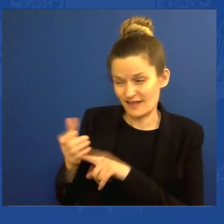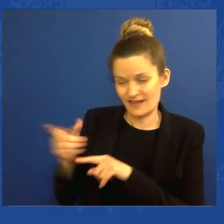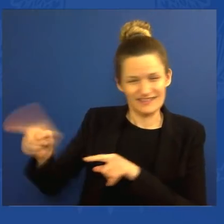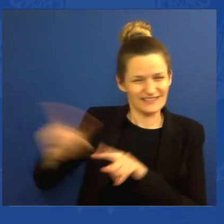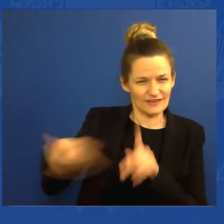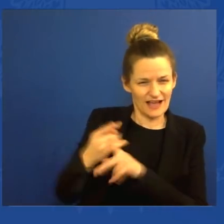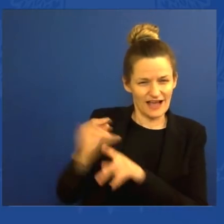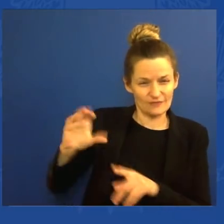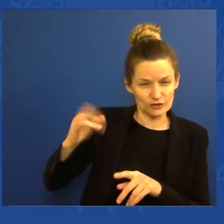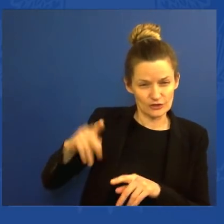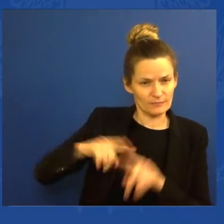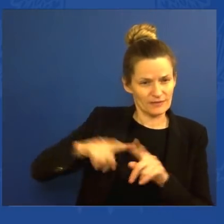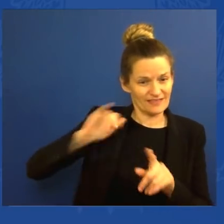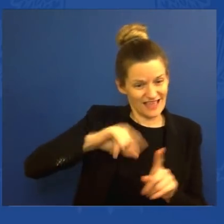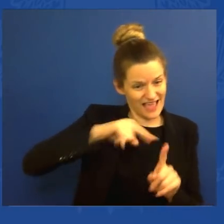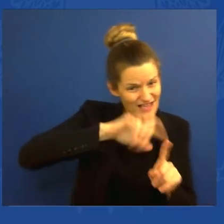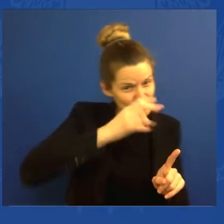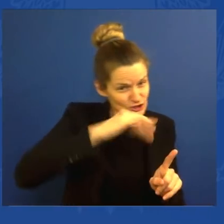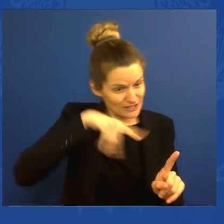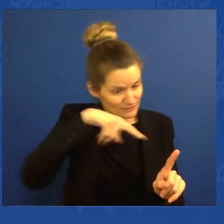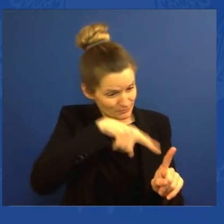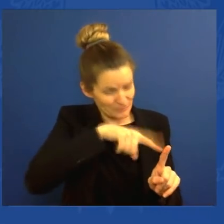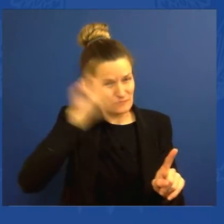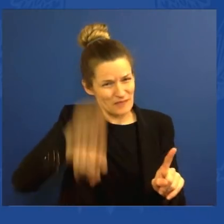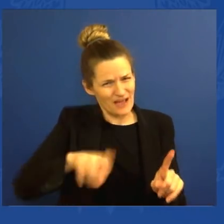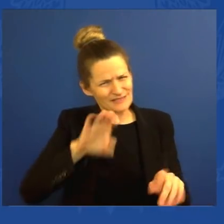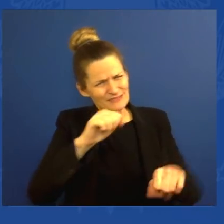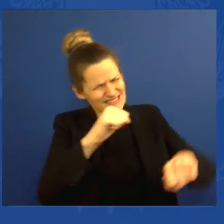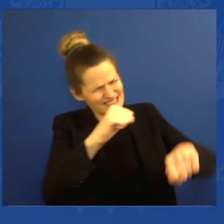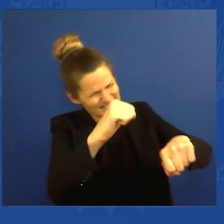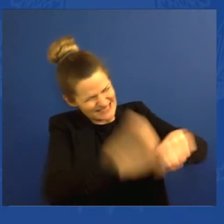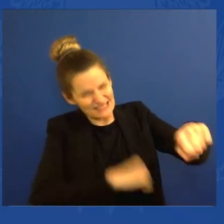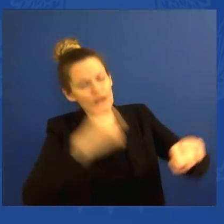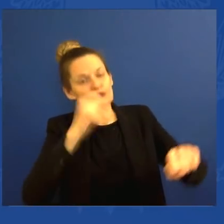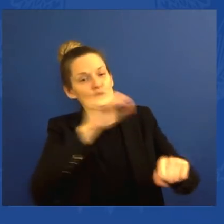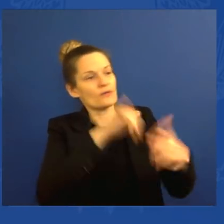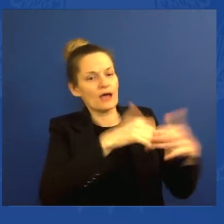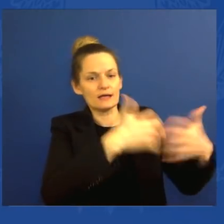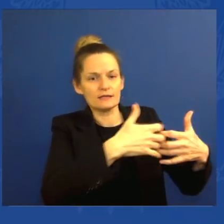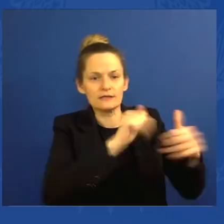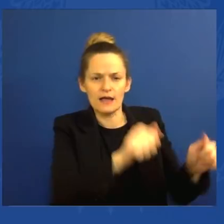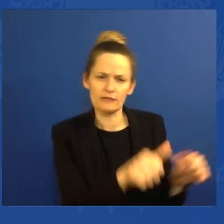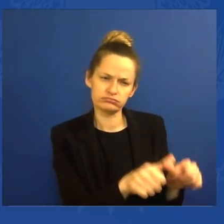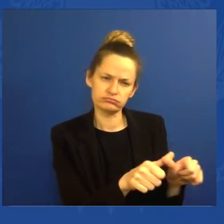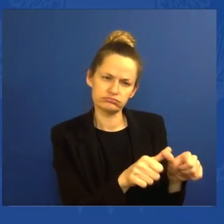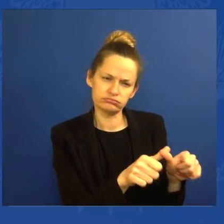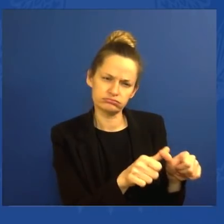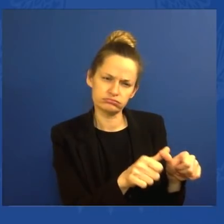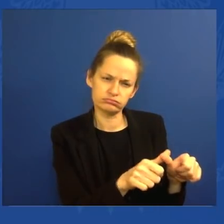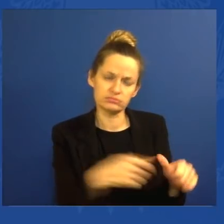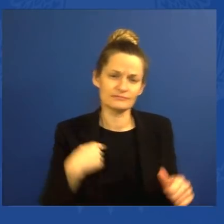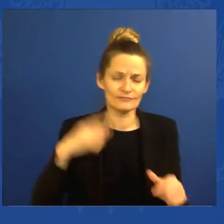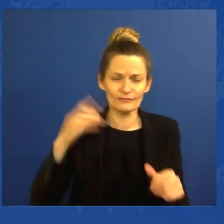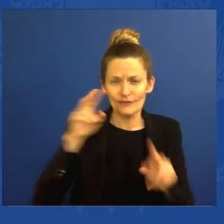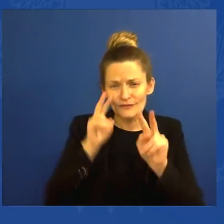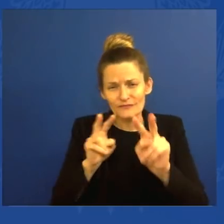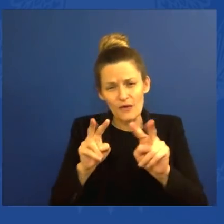And so, we look forward to being a part of the conversation as we move this important work forward. The President: Well, you know, the point you've all made